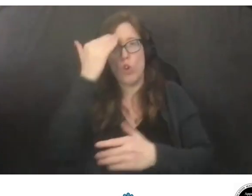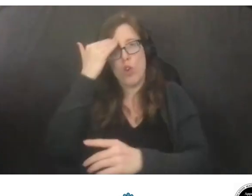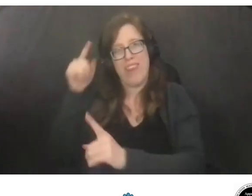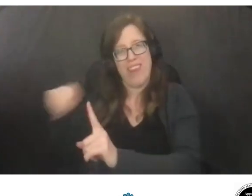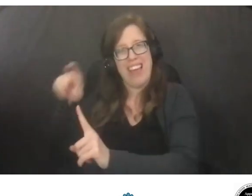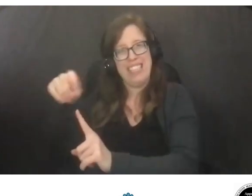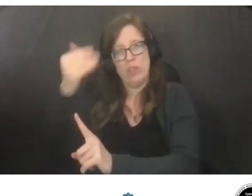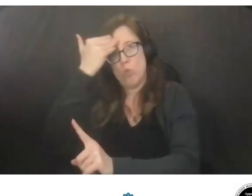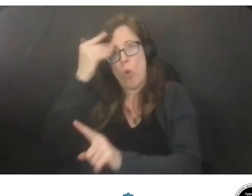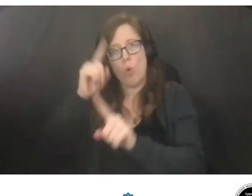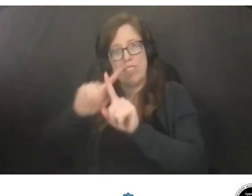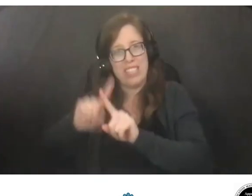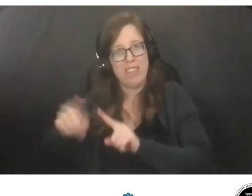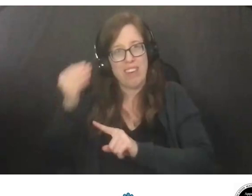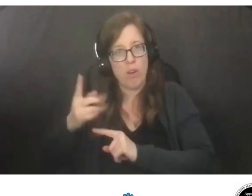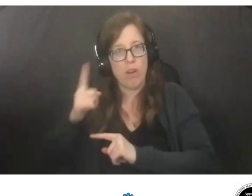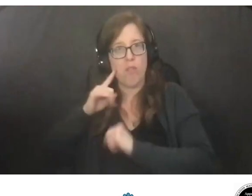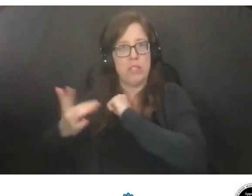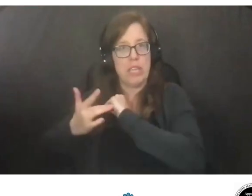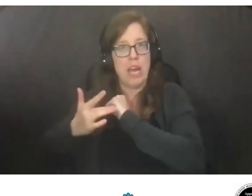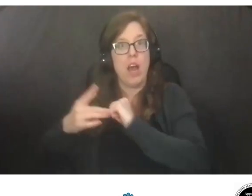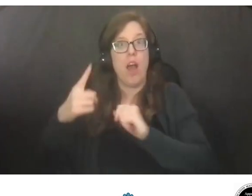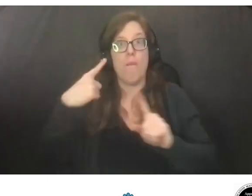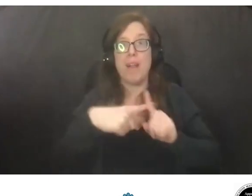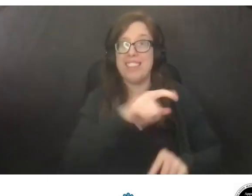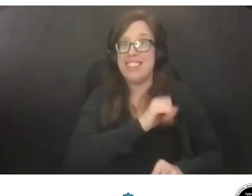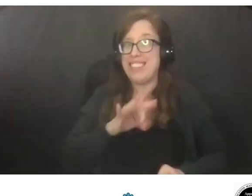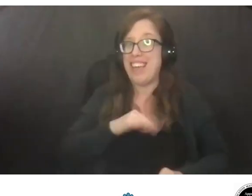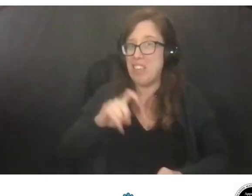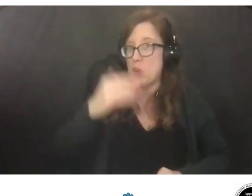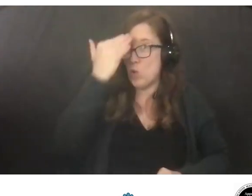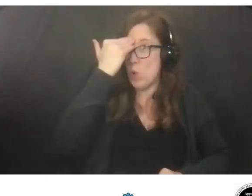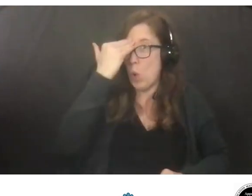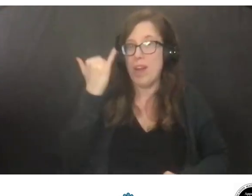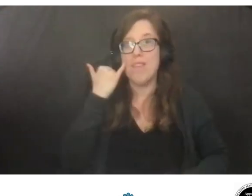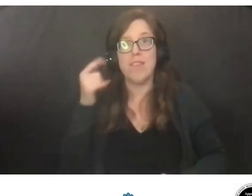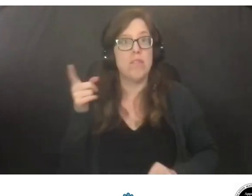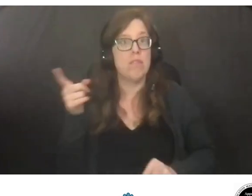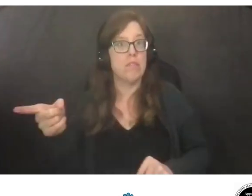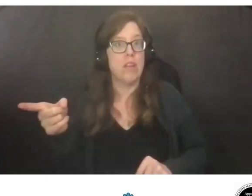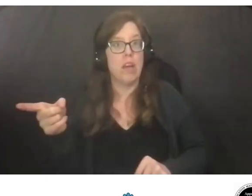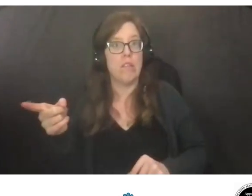that information and having the staff know that information. If the student is